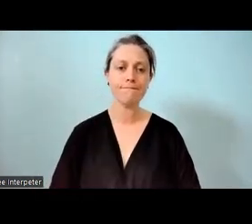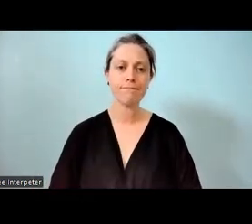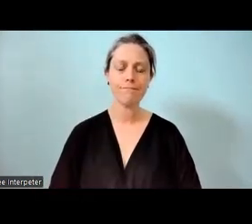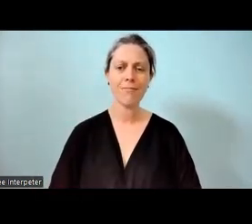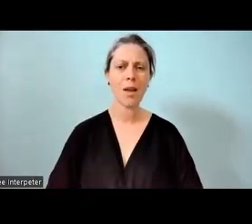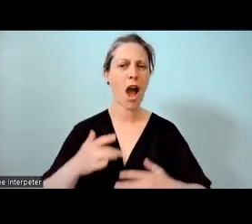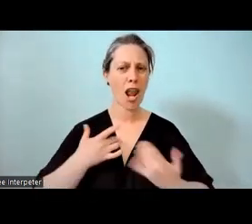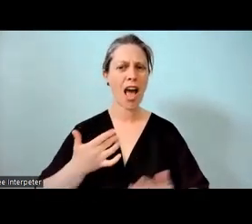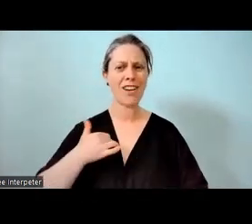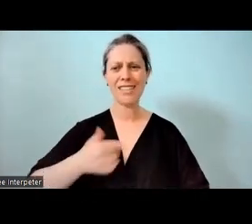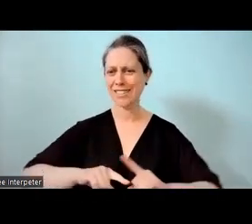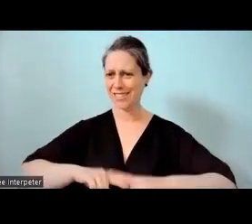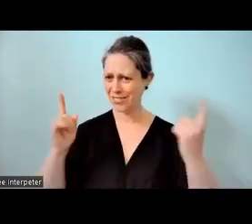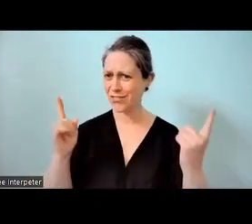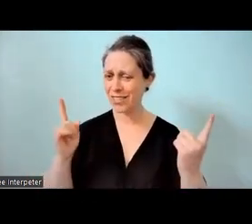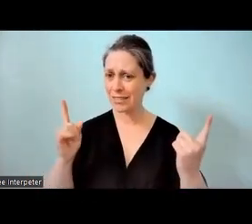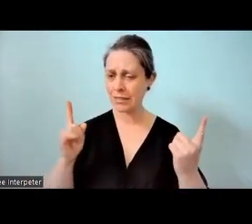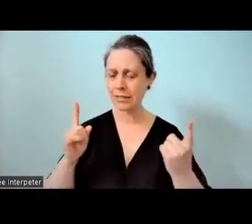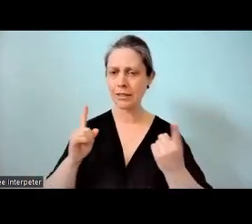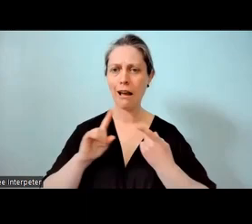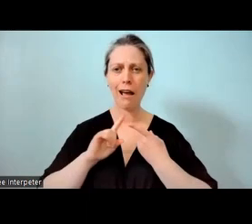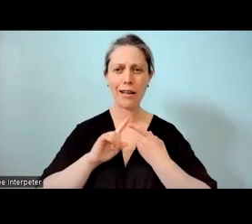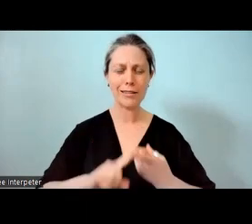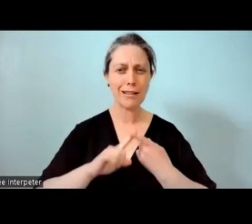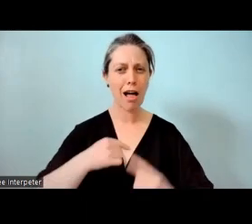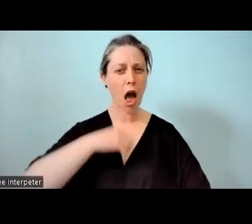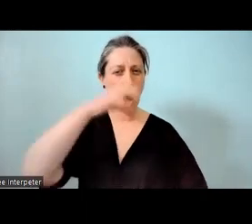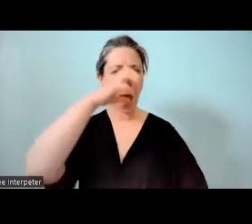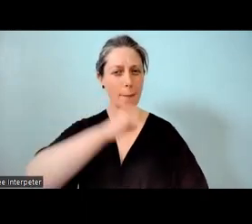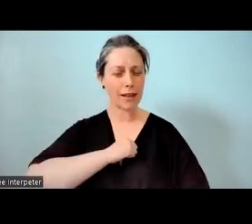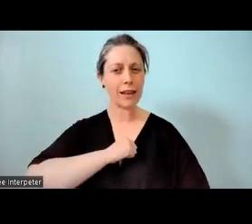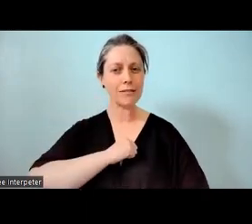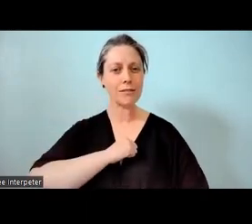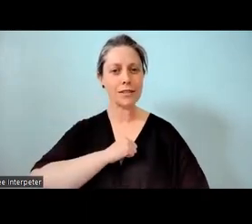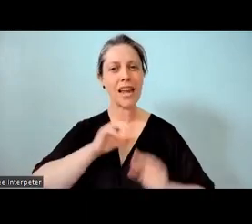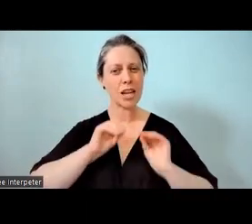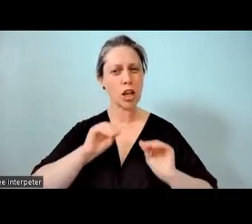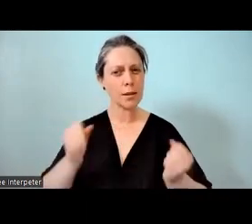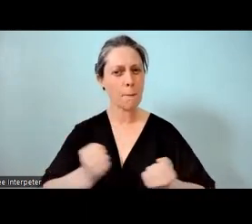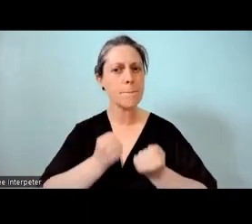And I did still have this sort of weird belief in the power of education to transform lives,